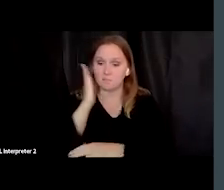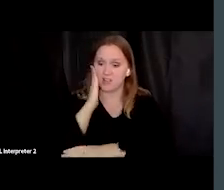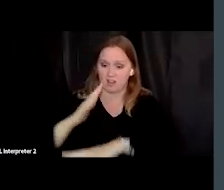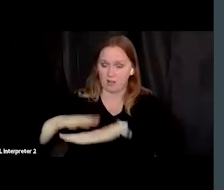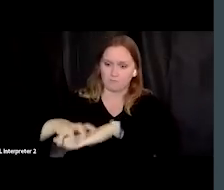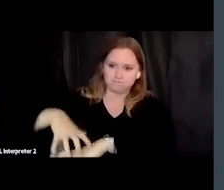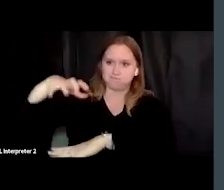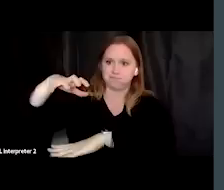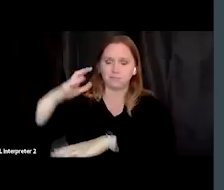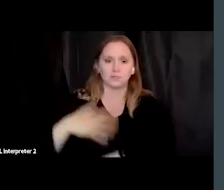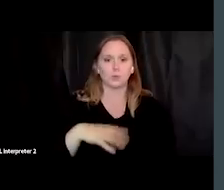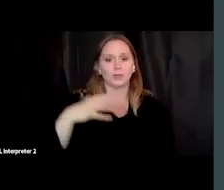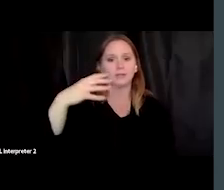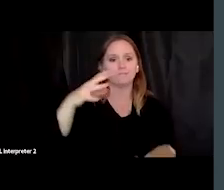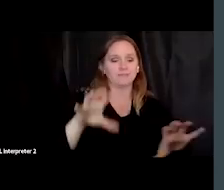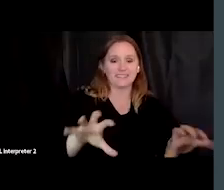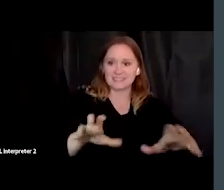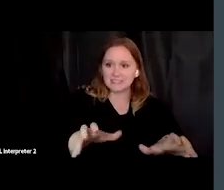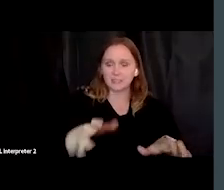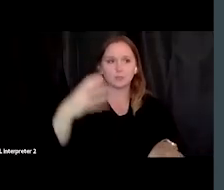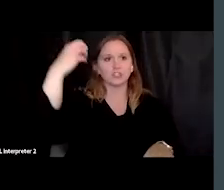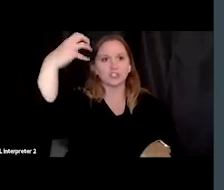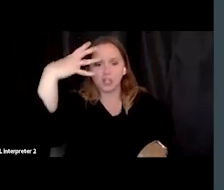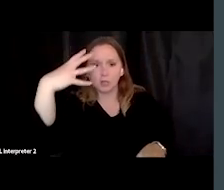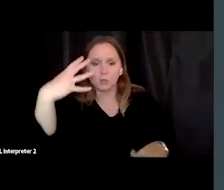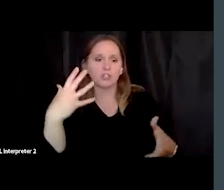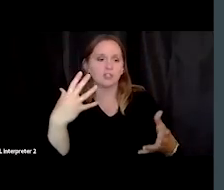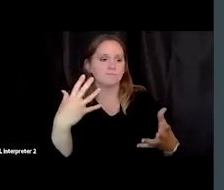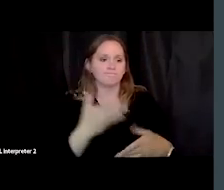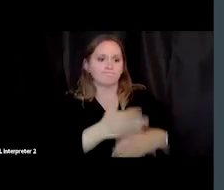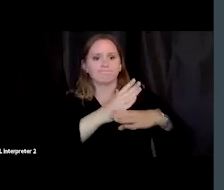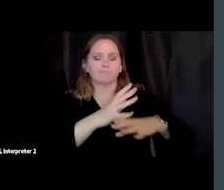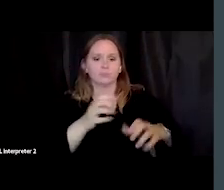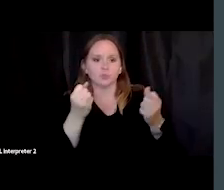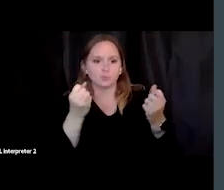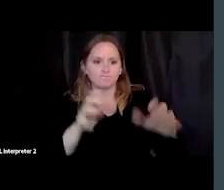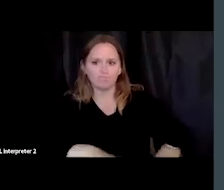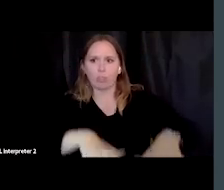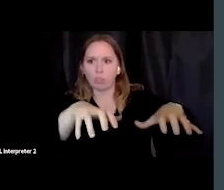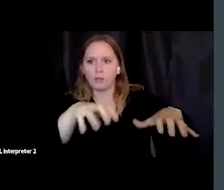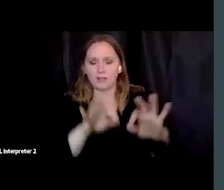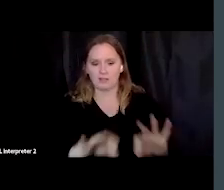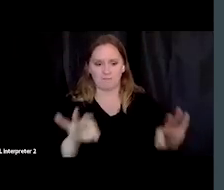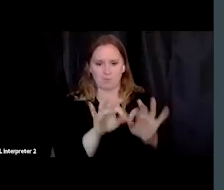or a shower or an appliance in the kitchen. There might be some important things that people might need to use for their daily lives